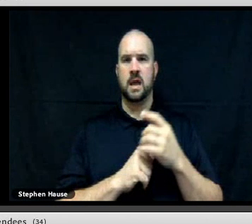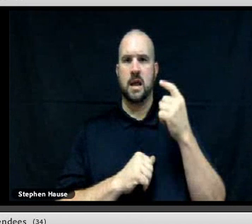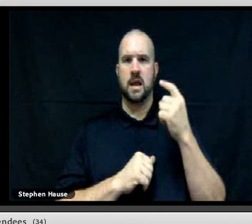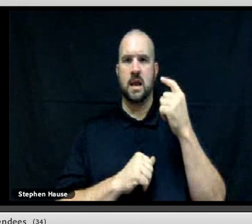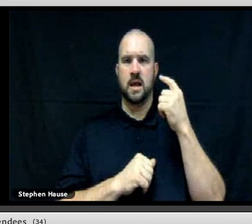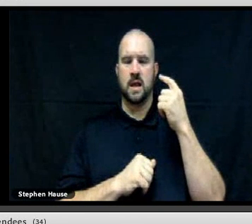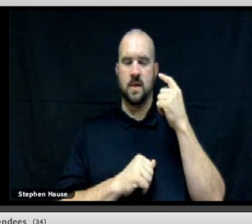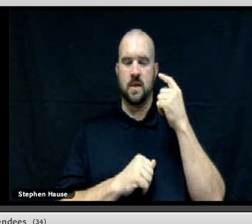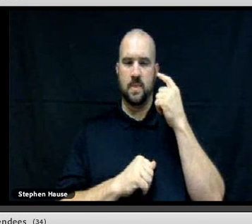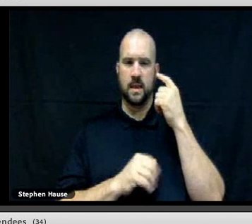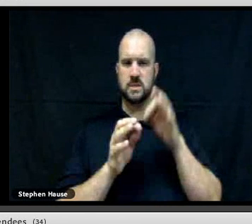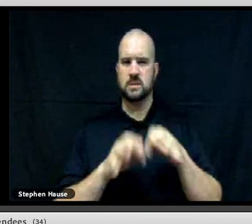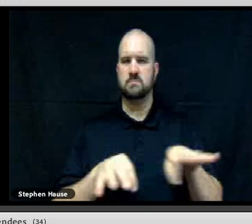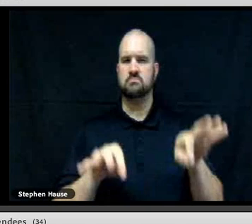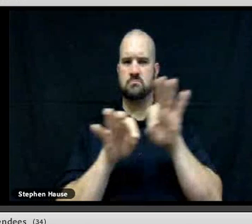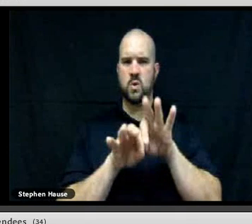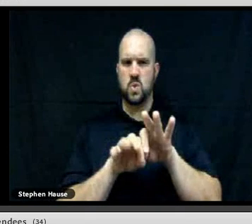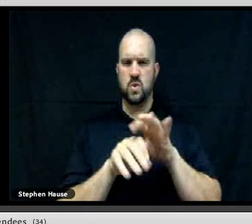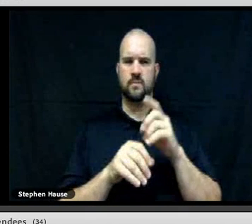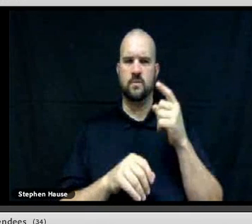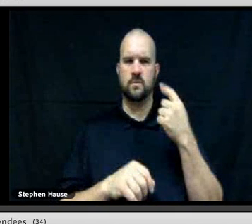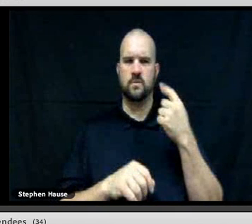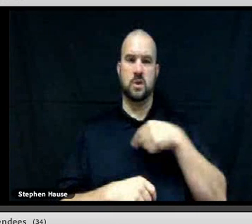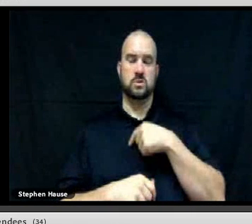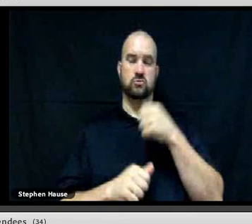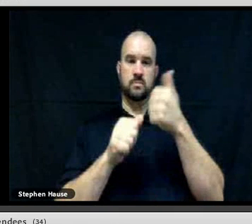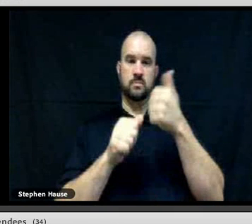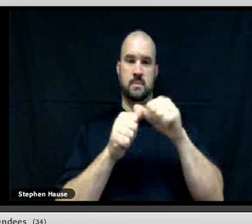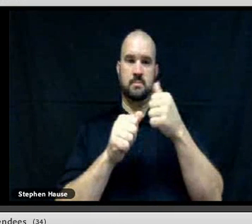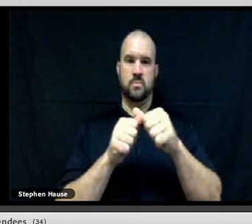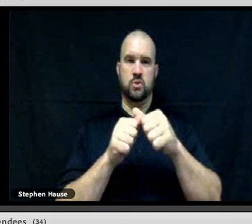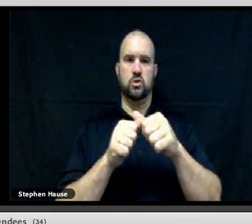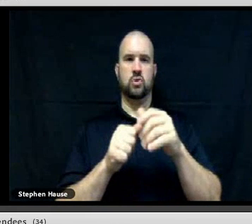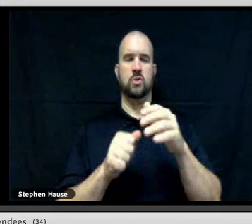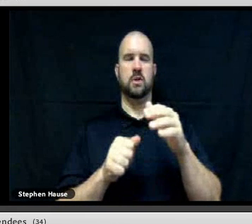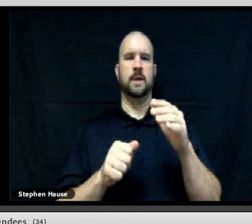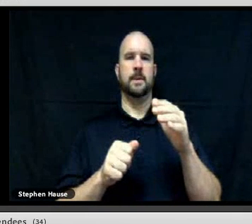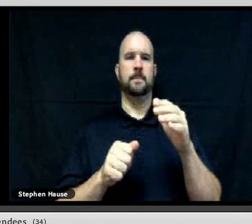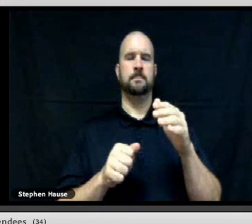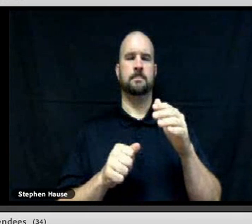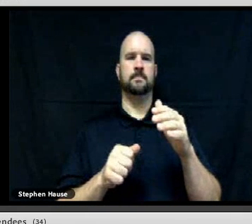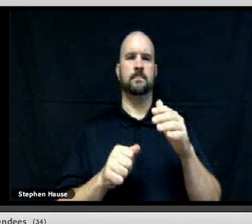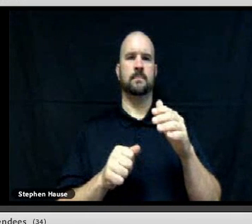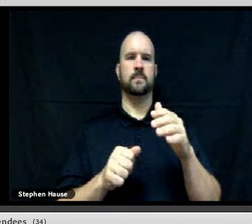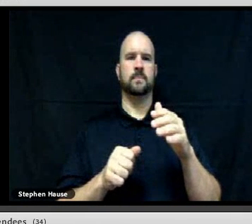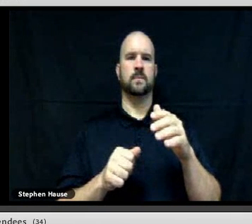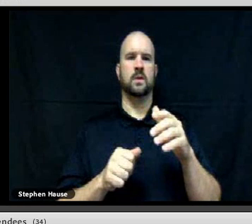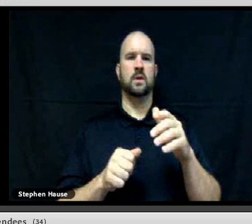Um, as I said before, you can do something wrong 1,000 times,